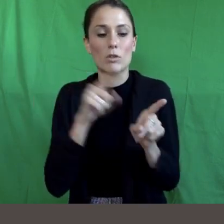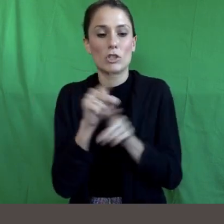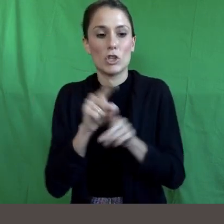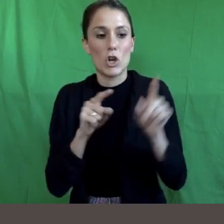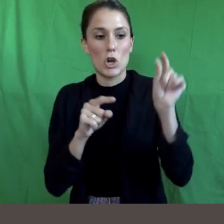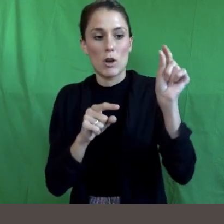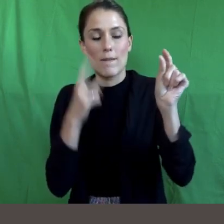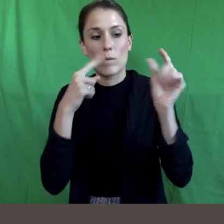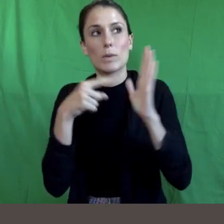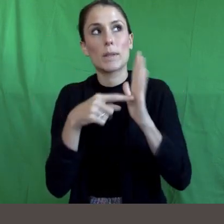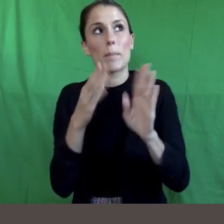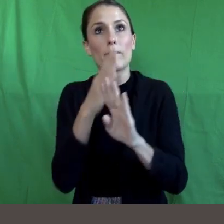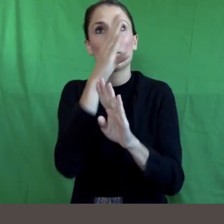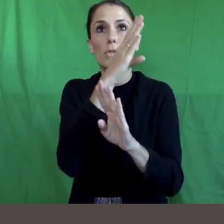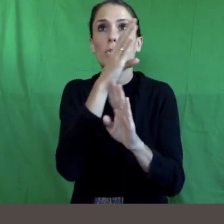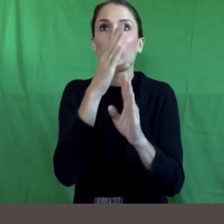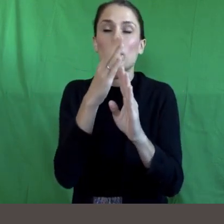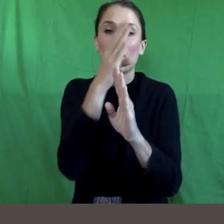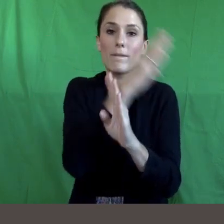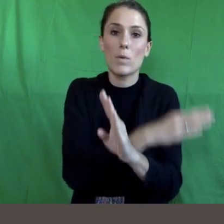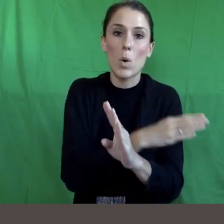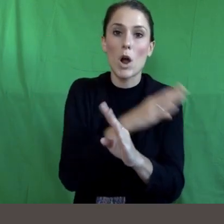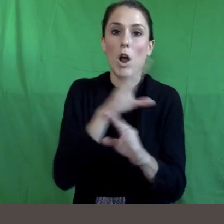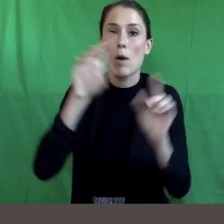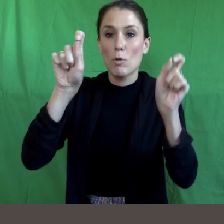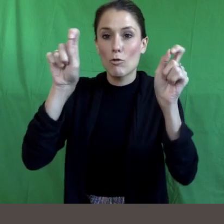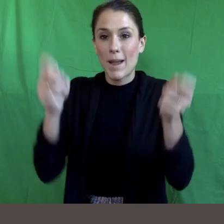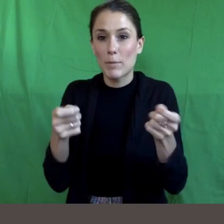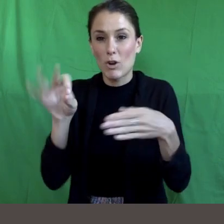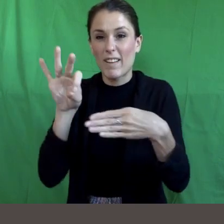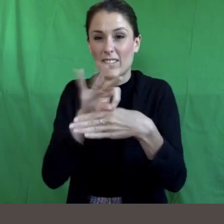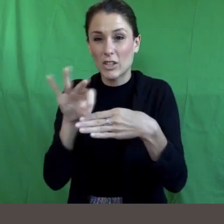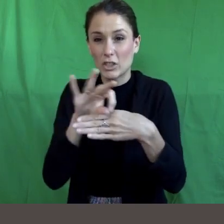We've put a star, for example, in front of a parameter in a function and that allowed